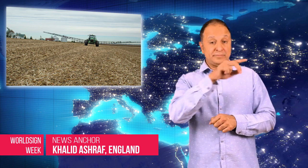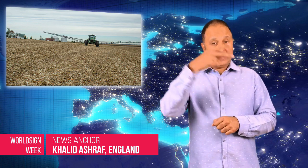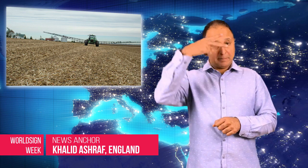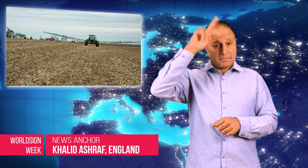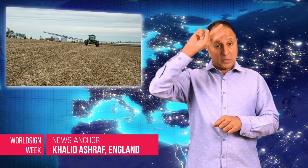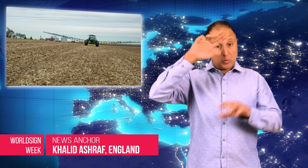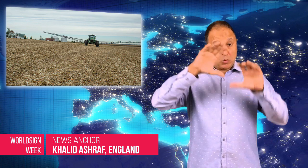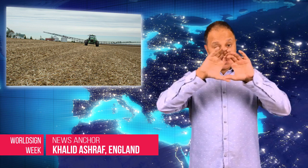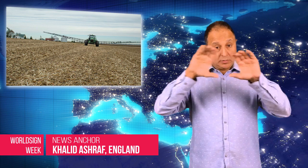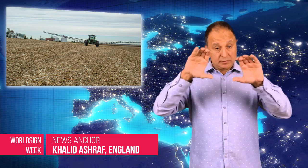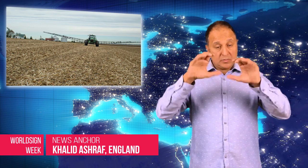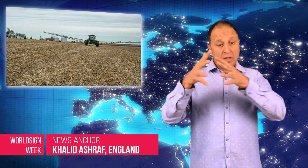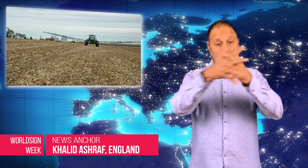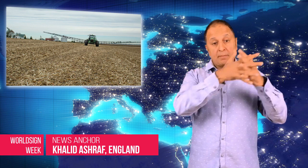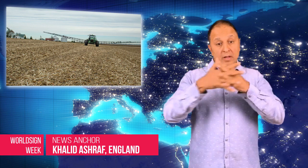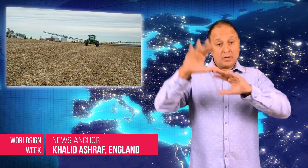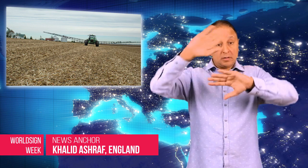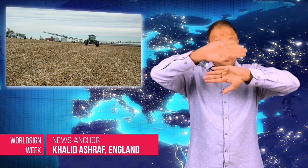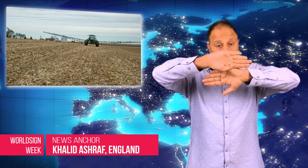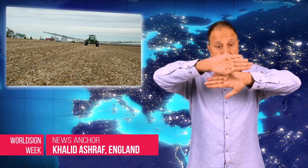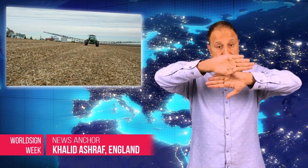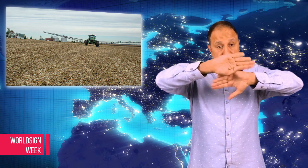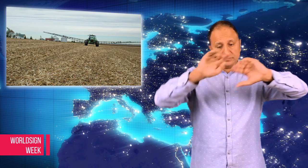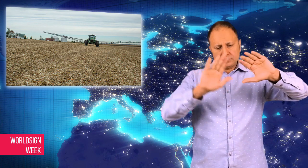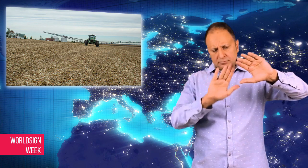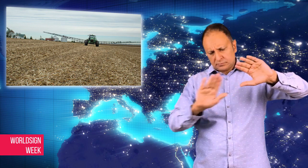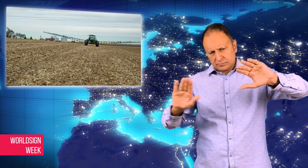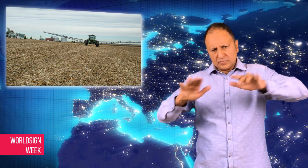Khalid: The U.S. meat industry was